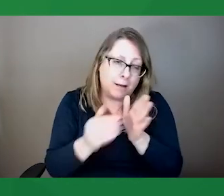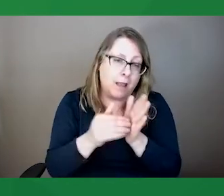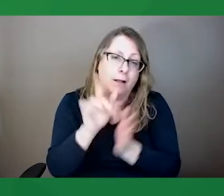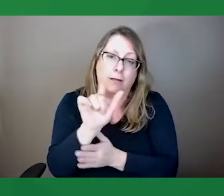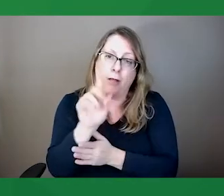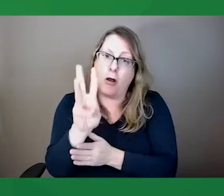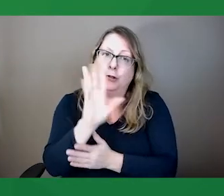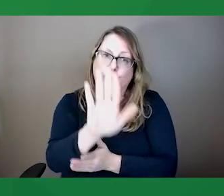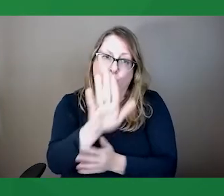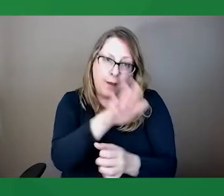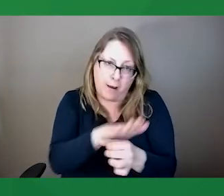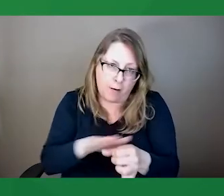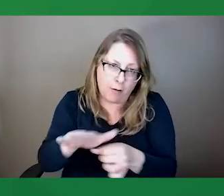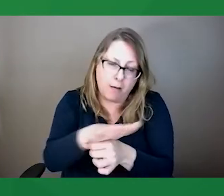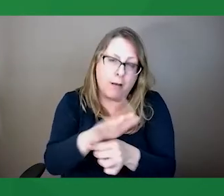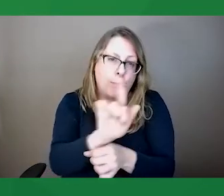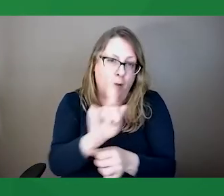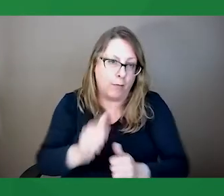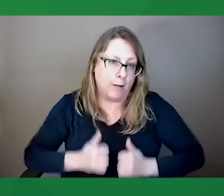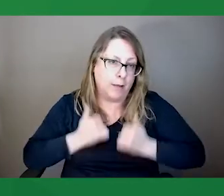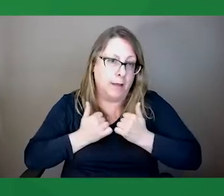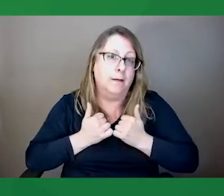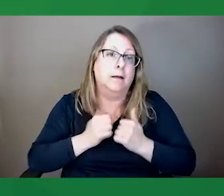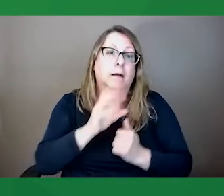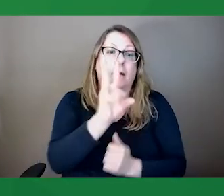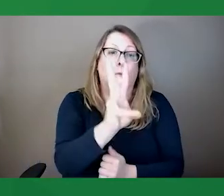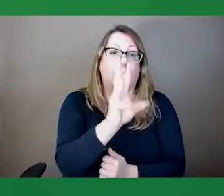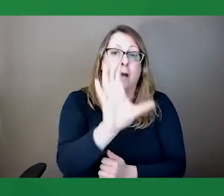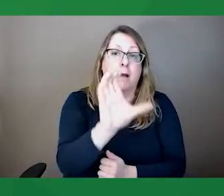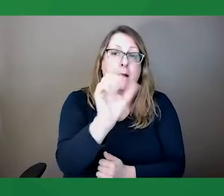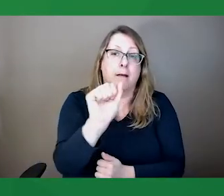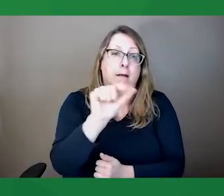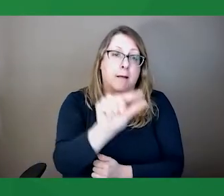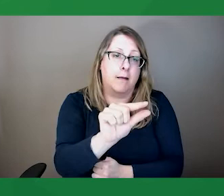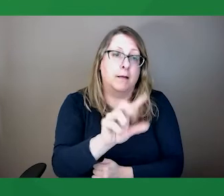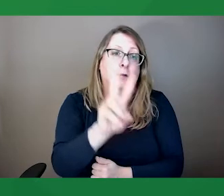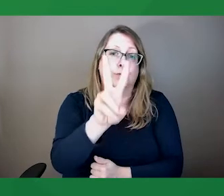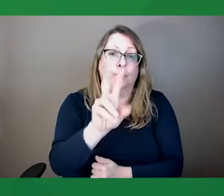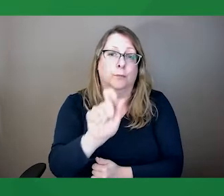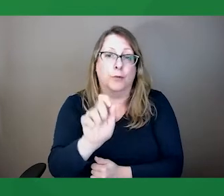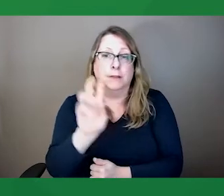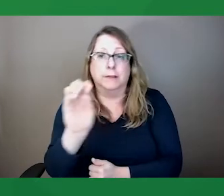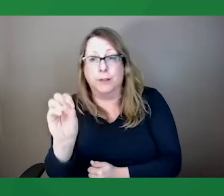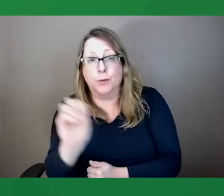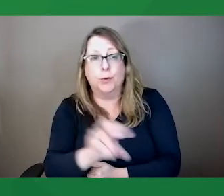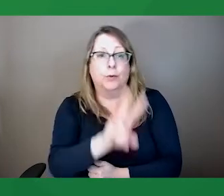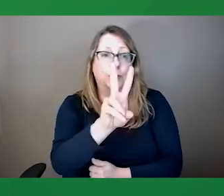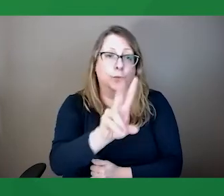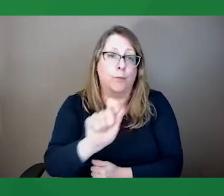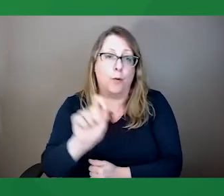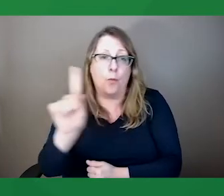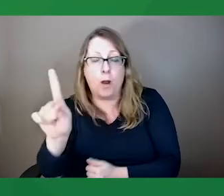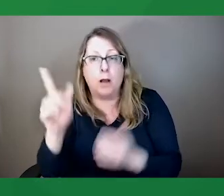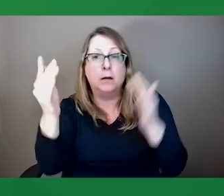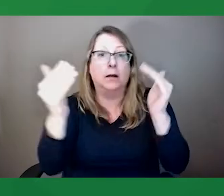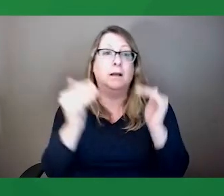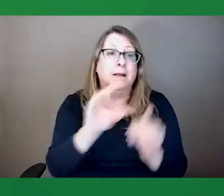You could have WCAG 2.0, 2.1 or even 2.2, section 5 or 8, or even the accessibility